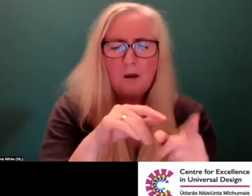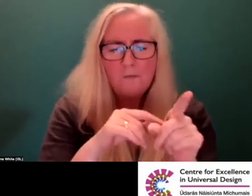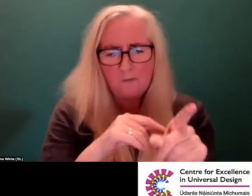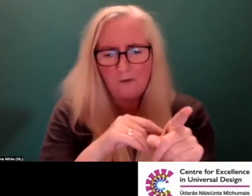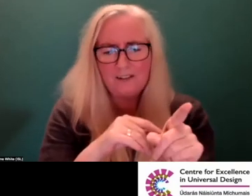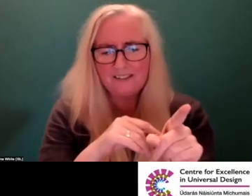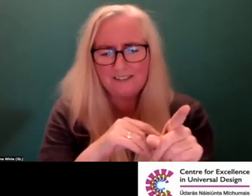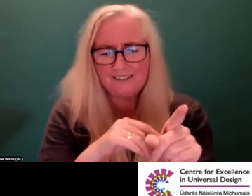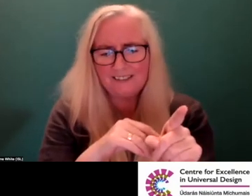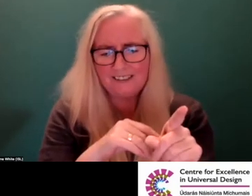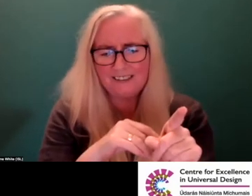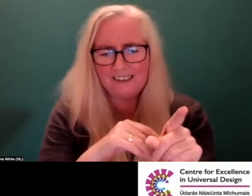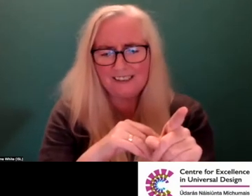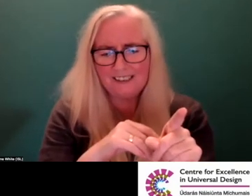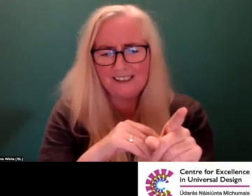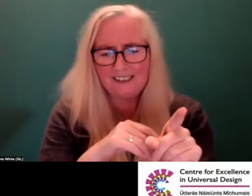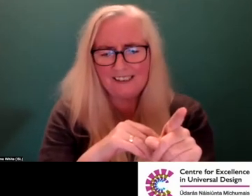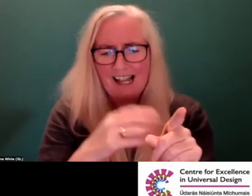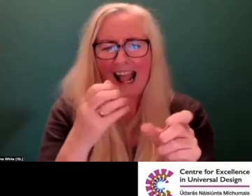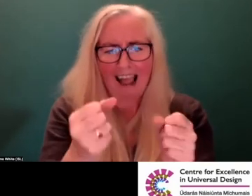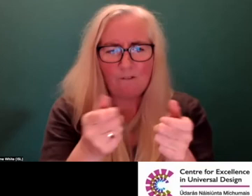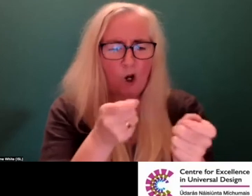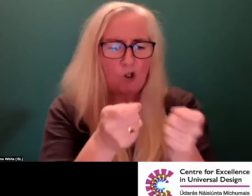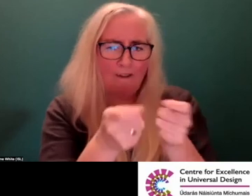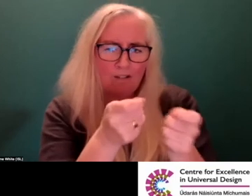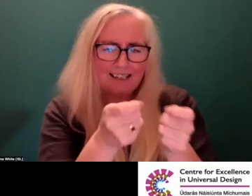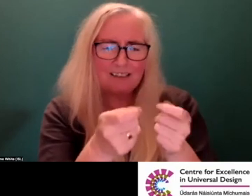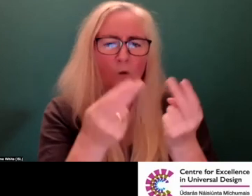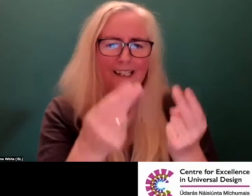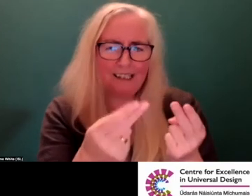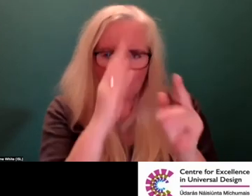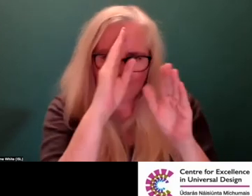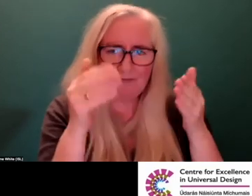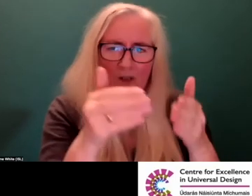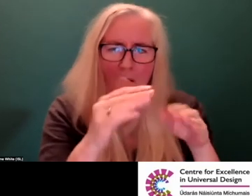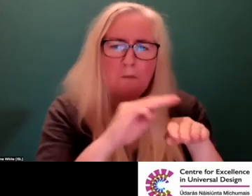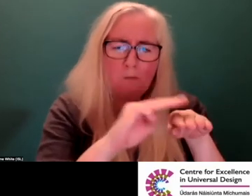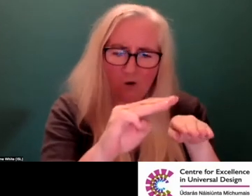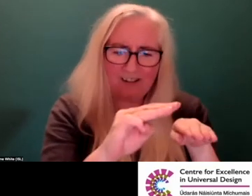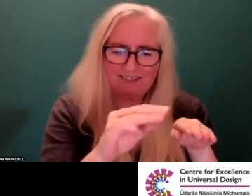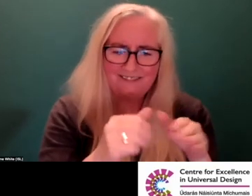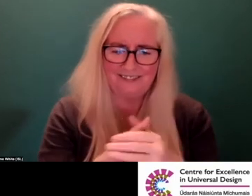But I think there's an issue or there's a layer around governance that we just need to work harder on I think.